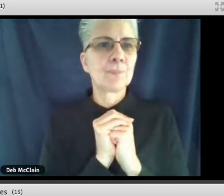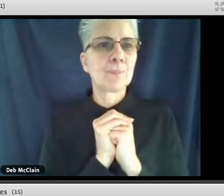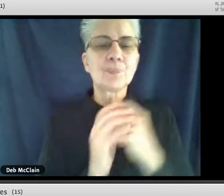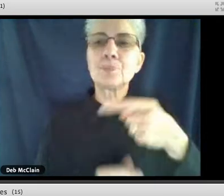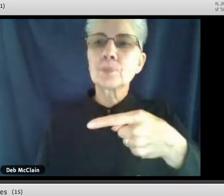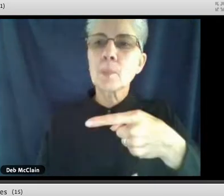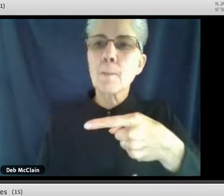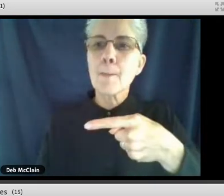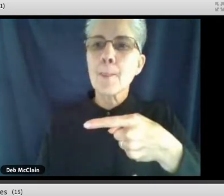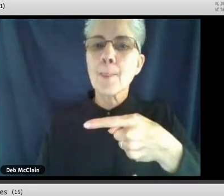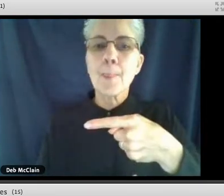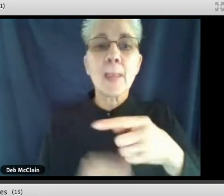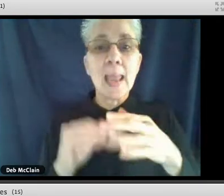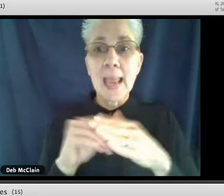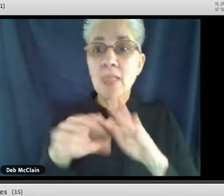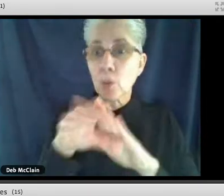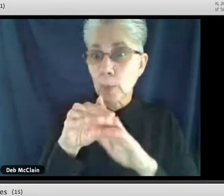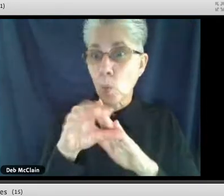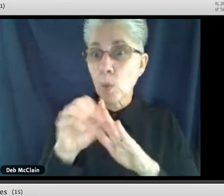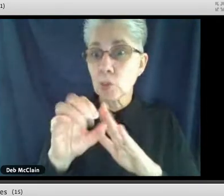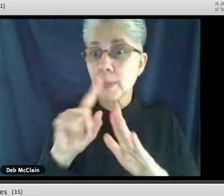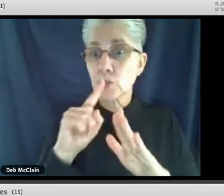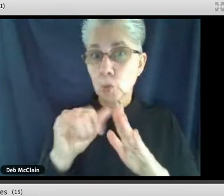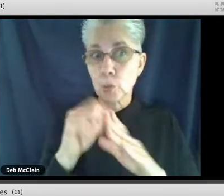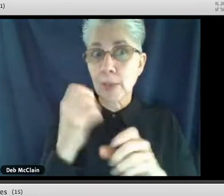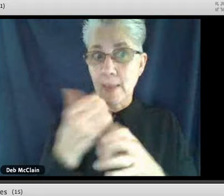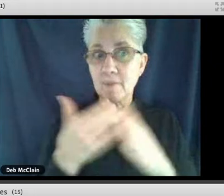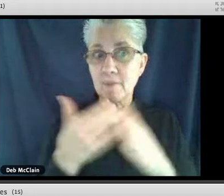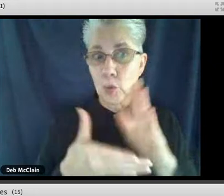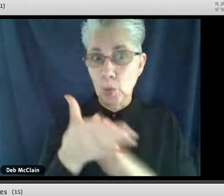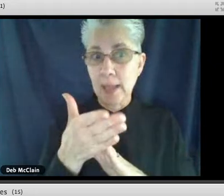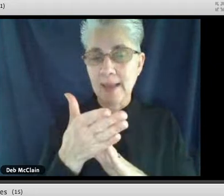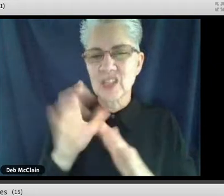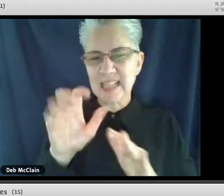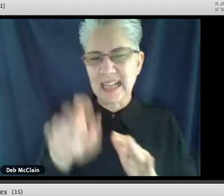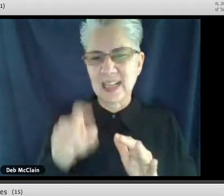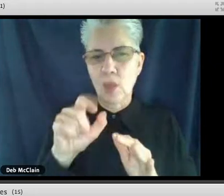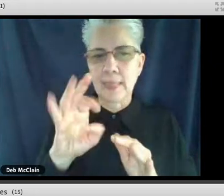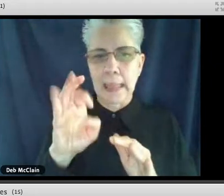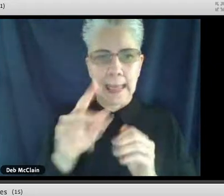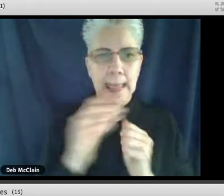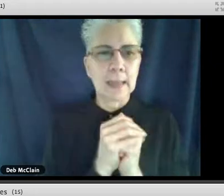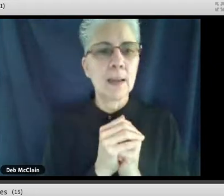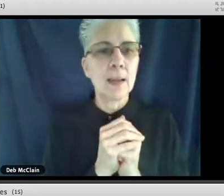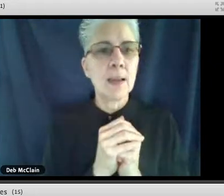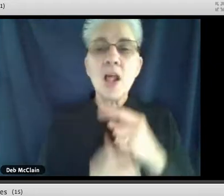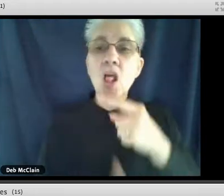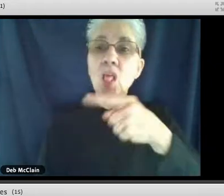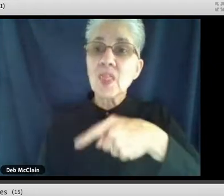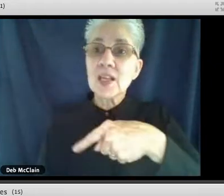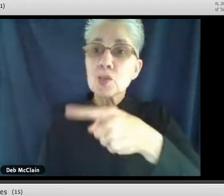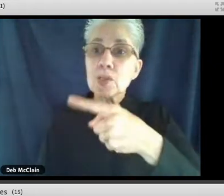It's in the recording, so make sure you get that before you just click on the link. These are some resources I used today